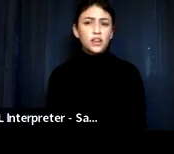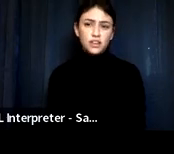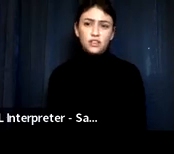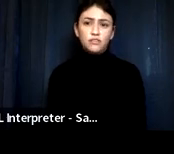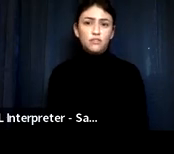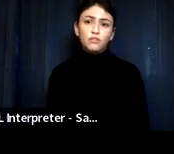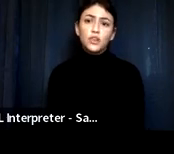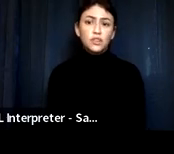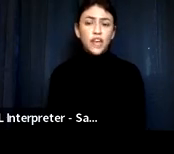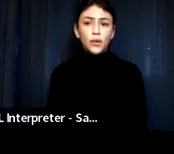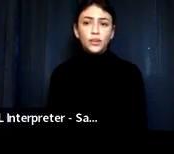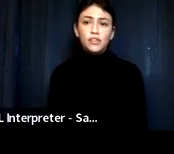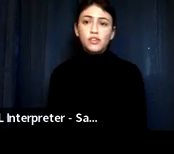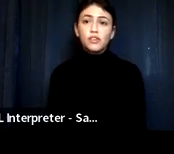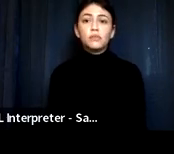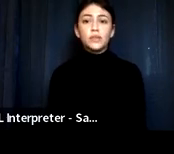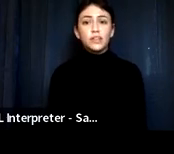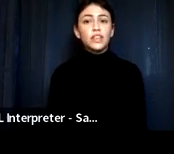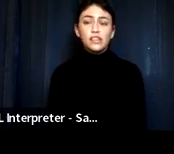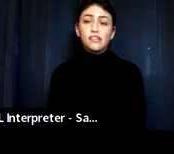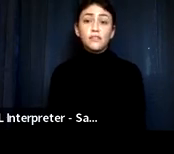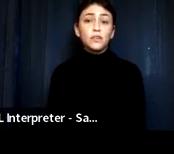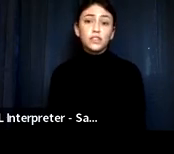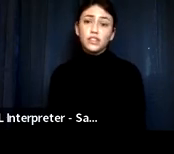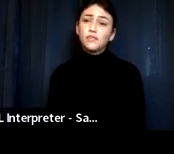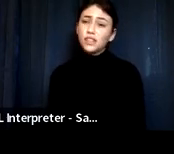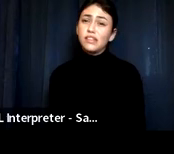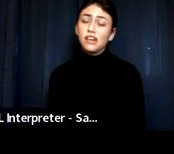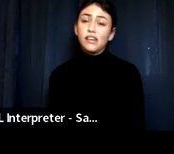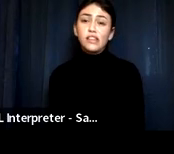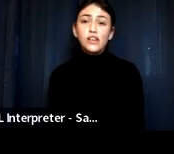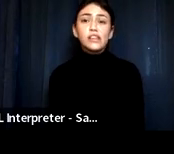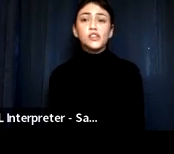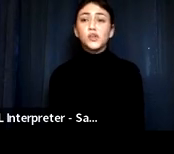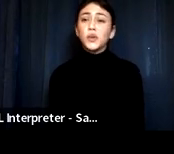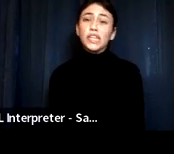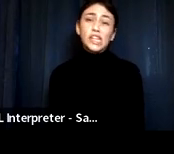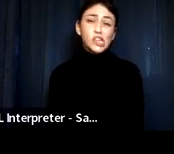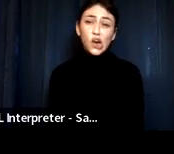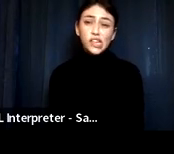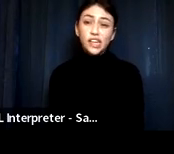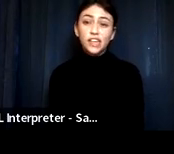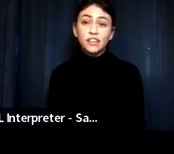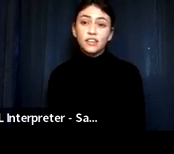And I don't wanna throw the towel in the struggle. But it really is difficult and really a serious issue, and it's exhausting.